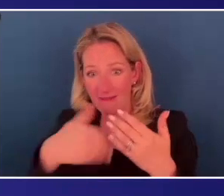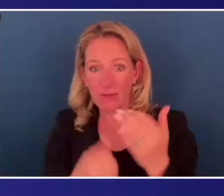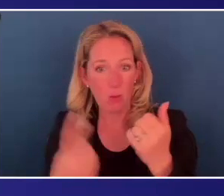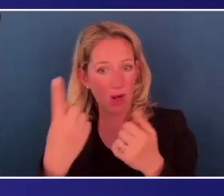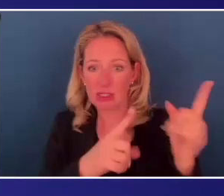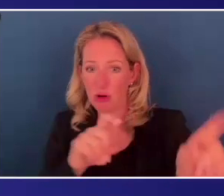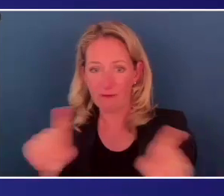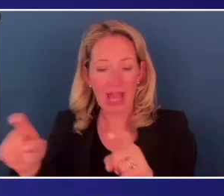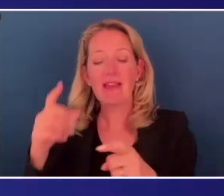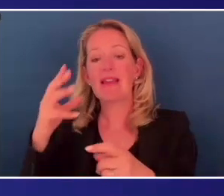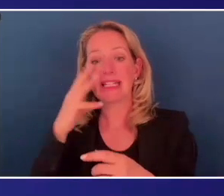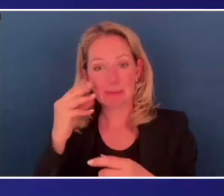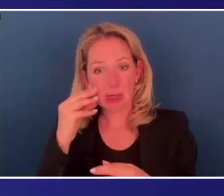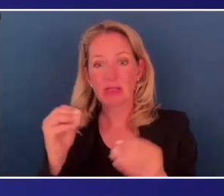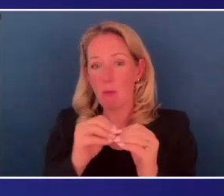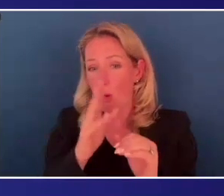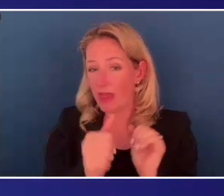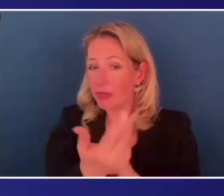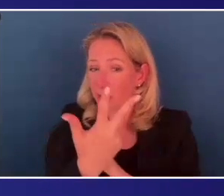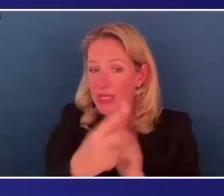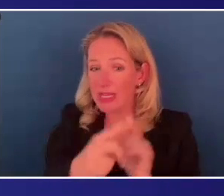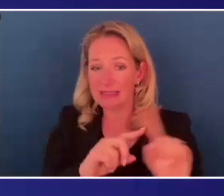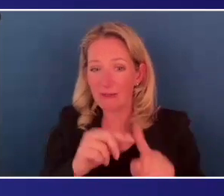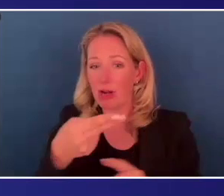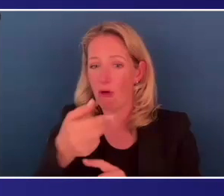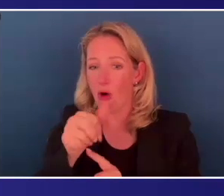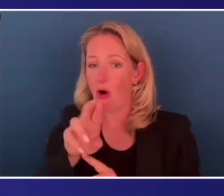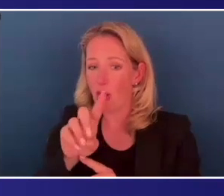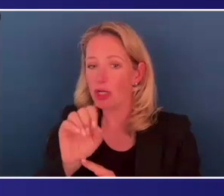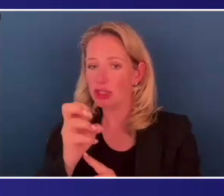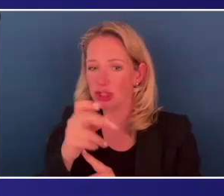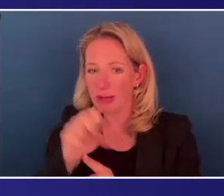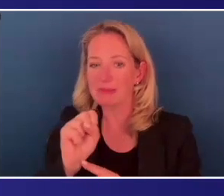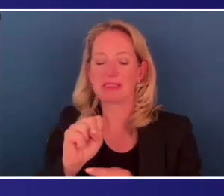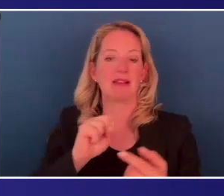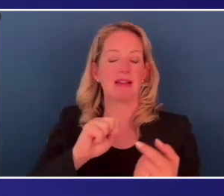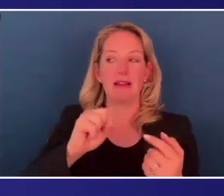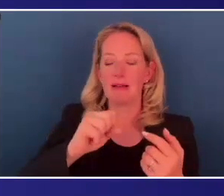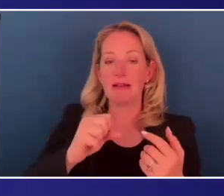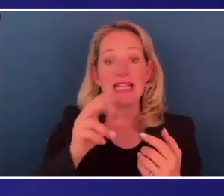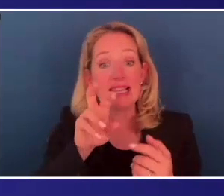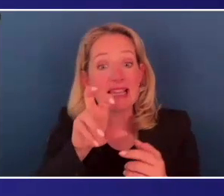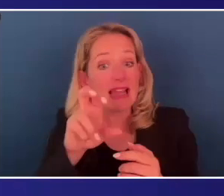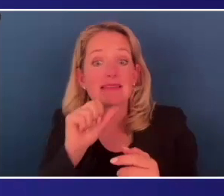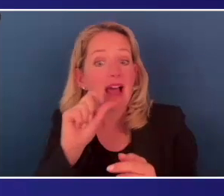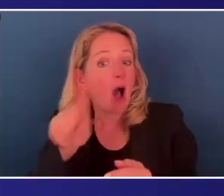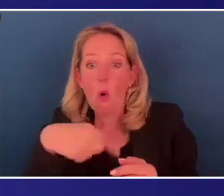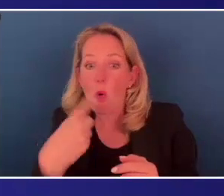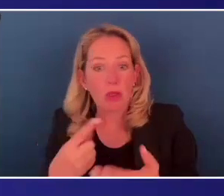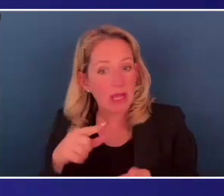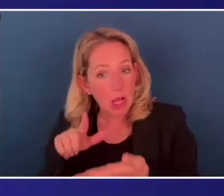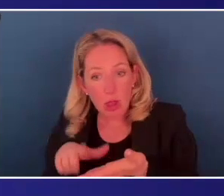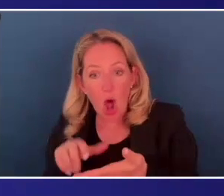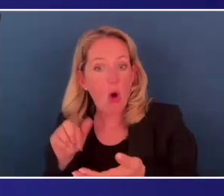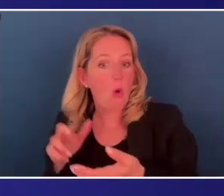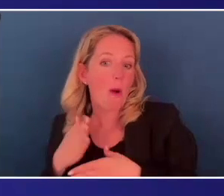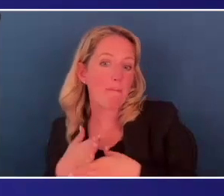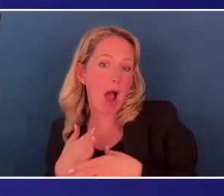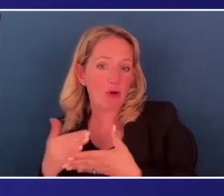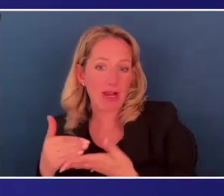And this is not just a low income issue, even moderate and high income households with student loan debt reported multiple financial strains.